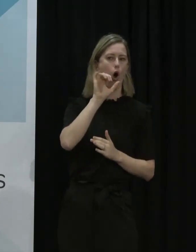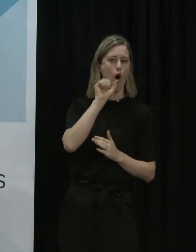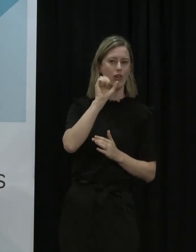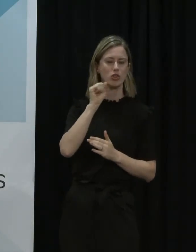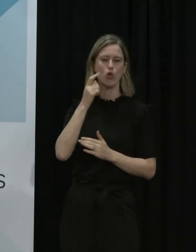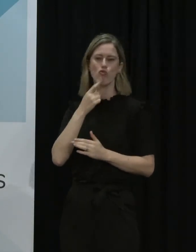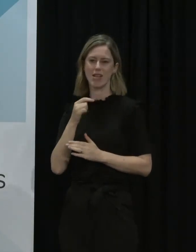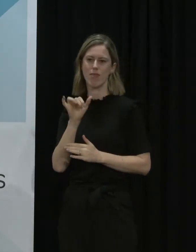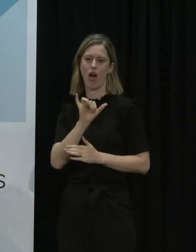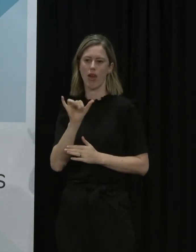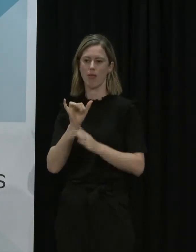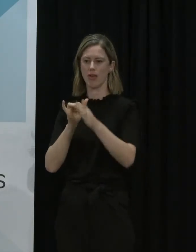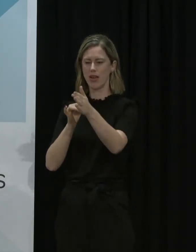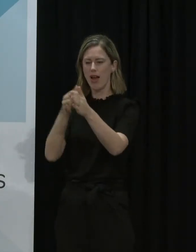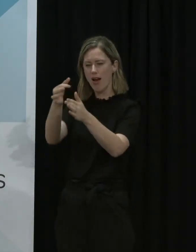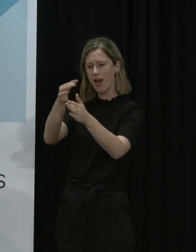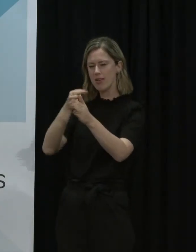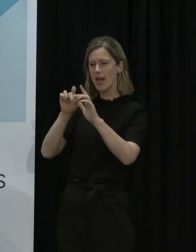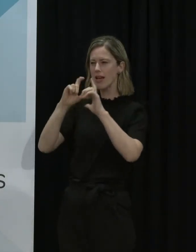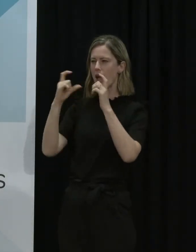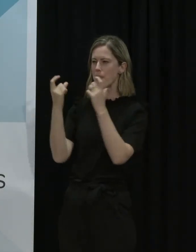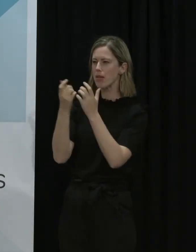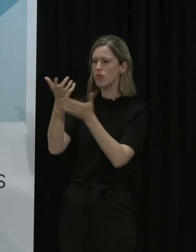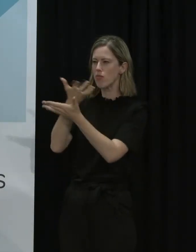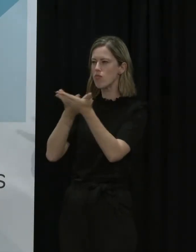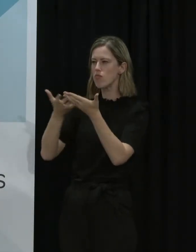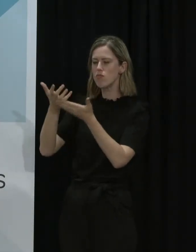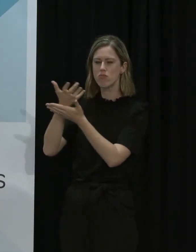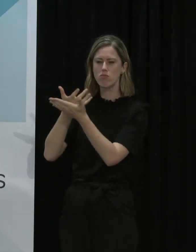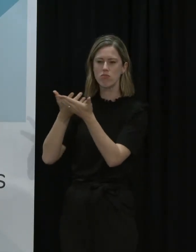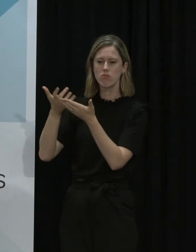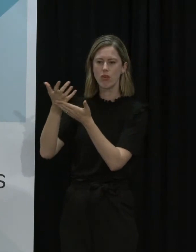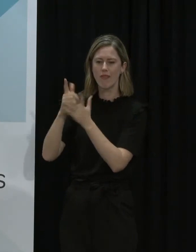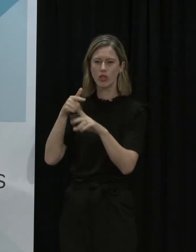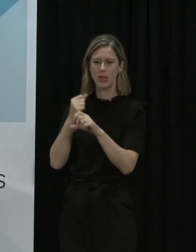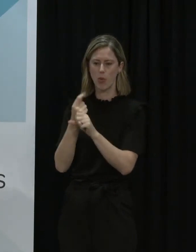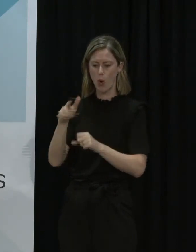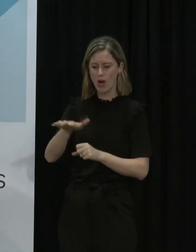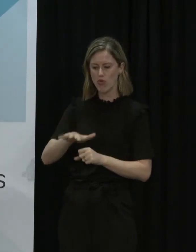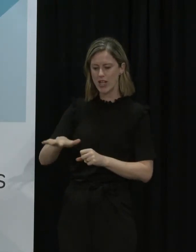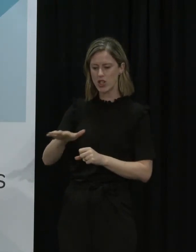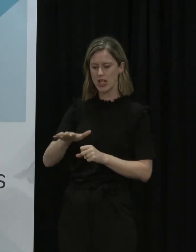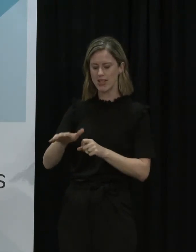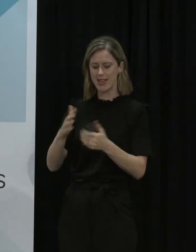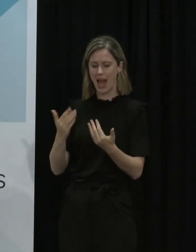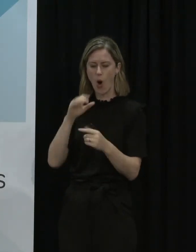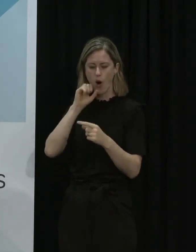We expect the country will be either in orange or red settings through that period. Can you explain the